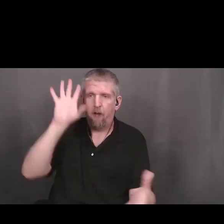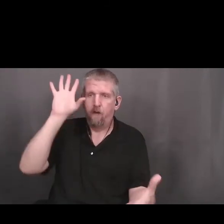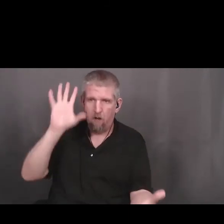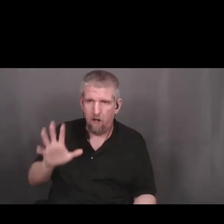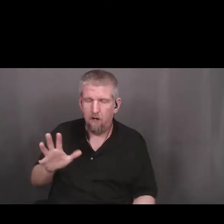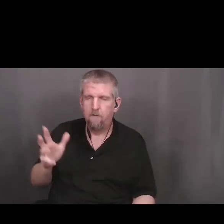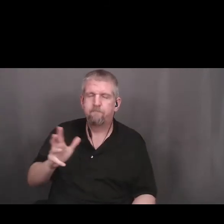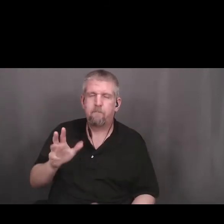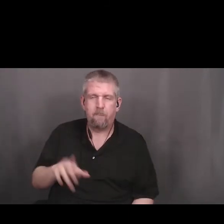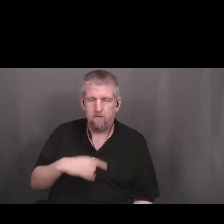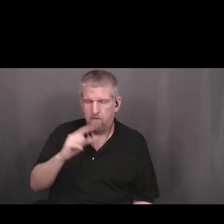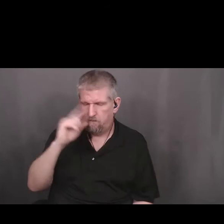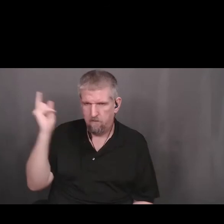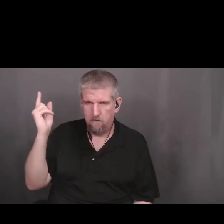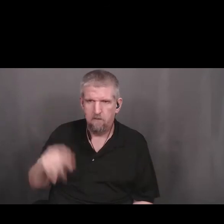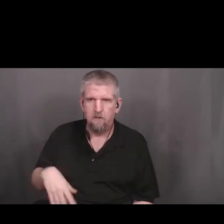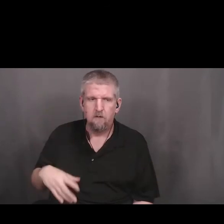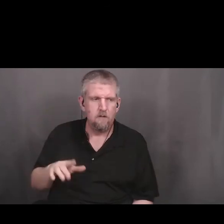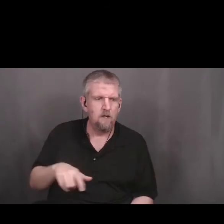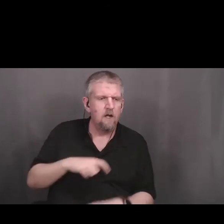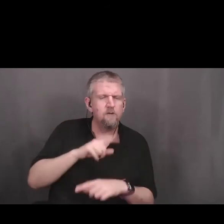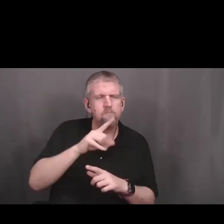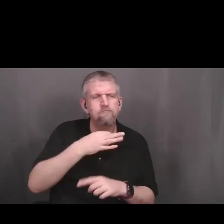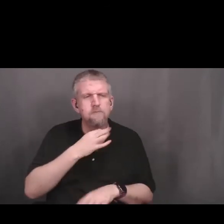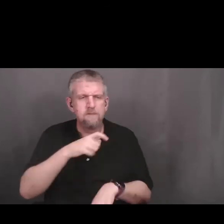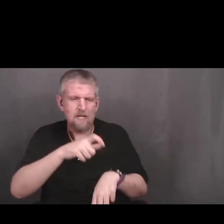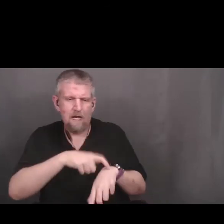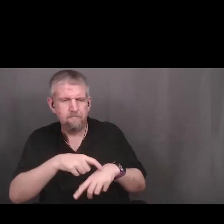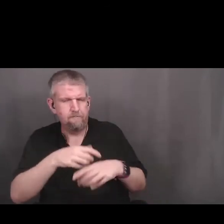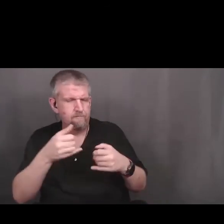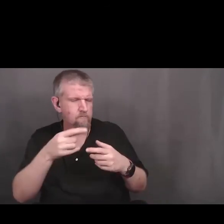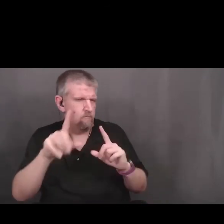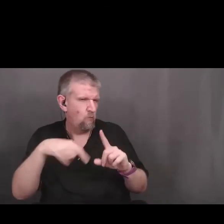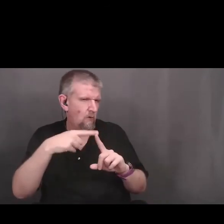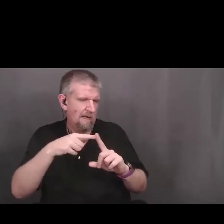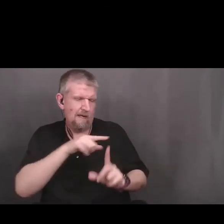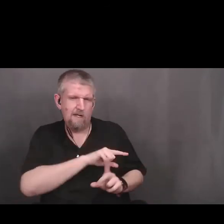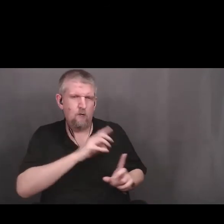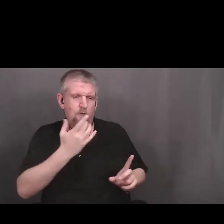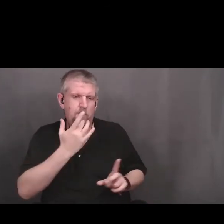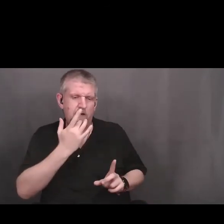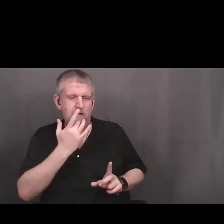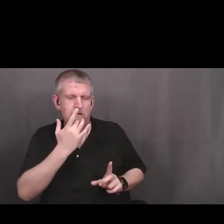[Parent] Just quickly, timeline, I mean, he won't be 18 until the end of next April, 2022,